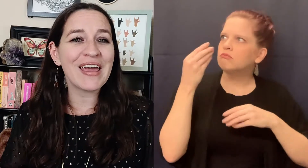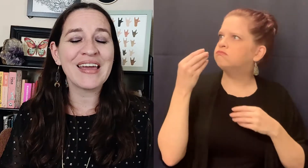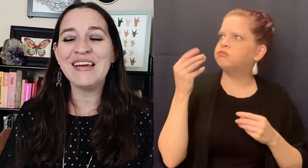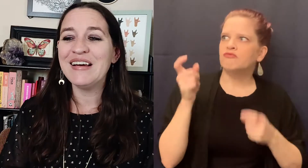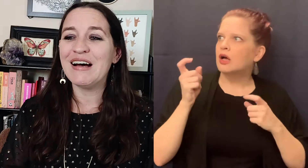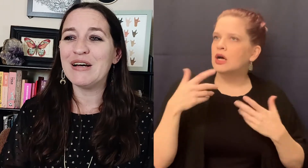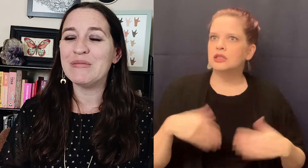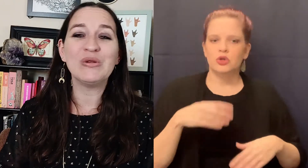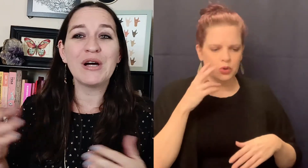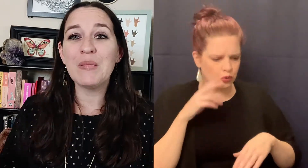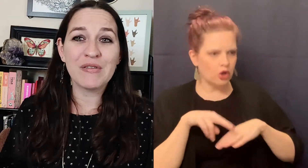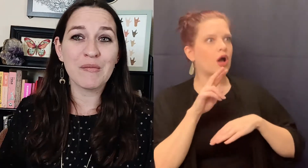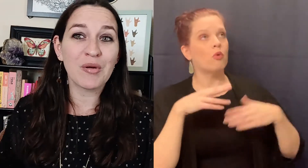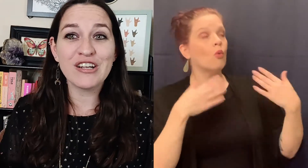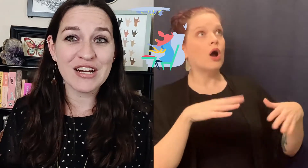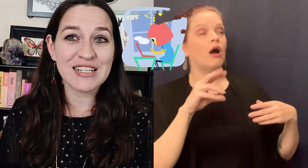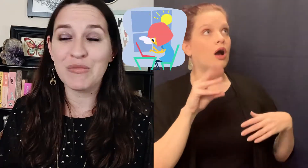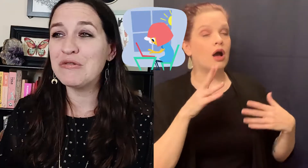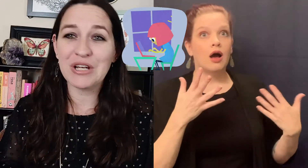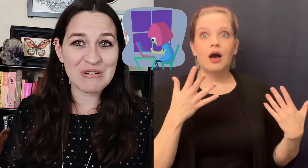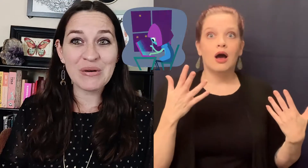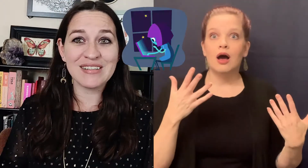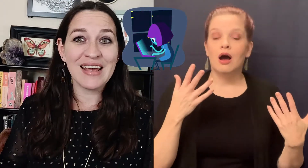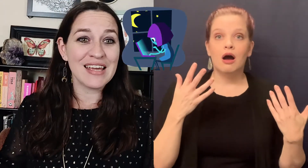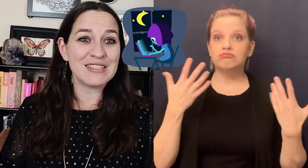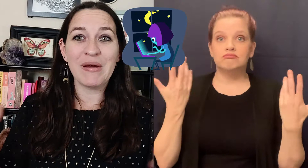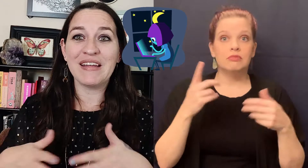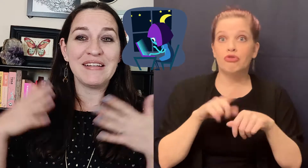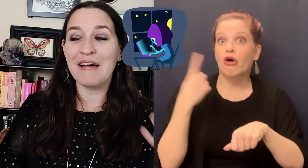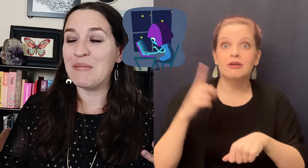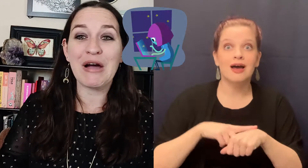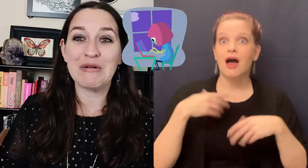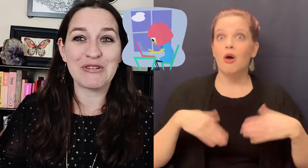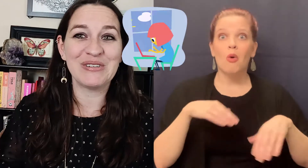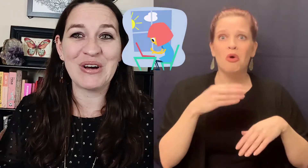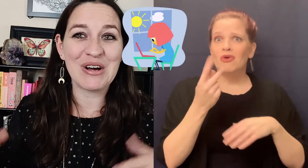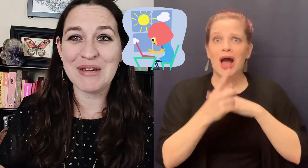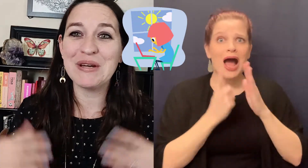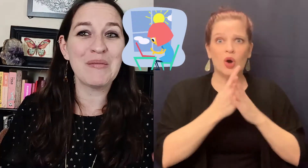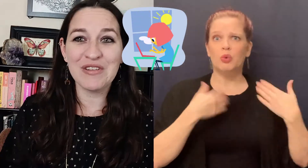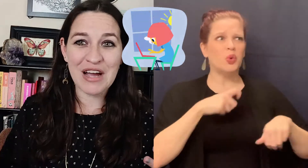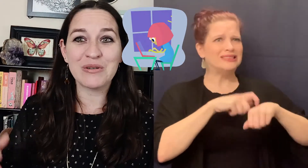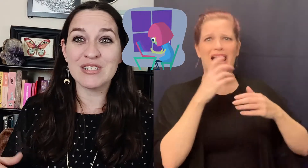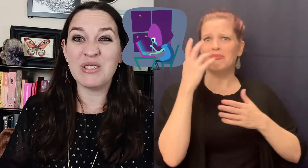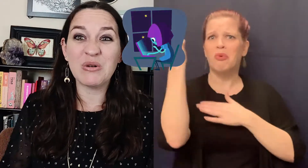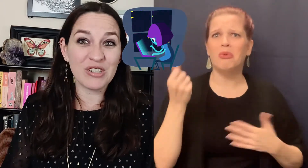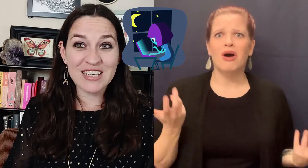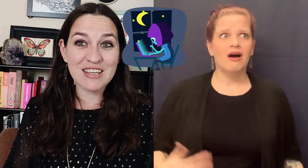way. You look up from a project and before you know it, it's been however long, maybe a couple of hours, and you don't realize